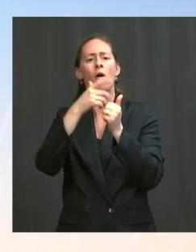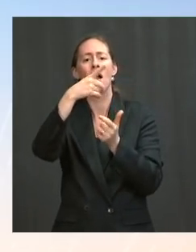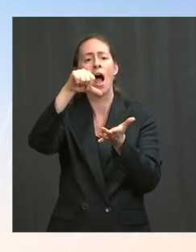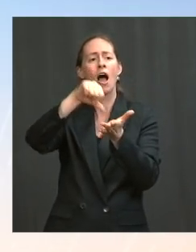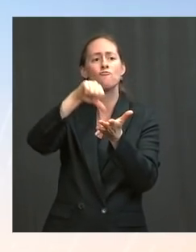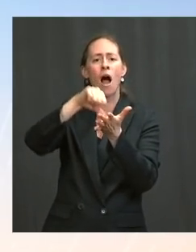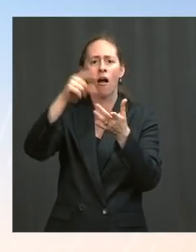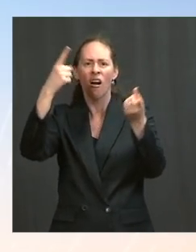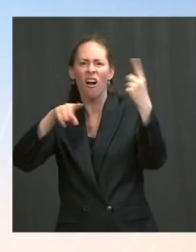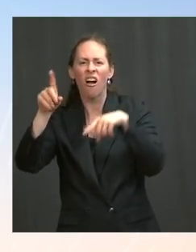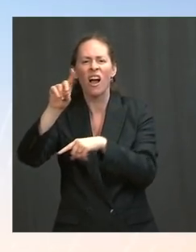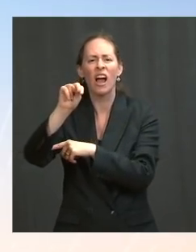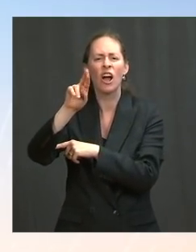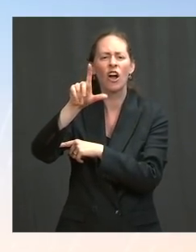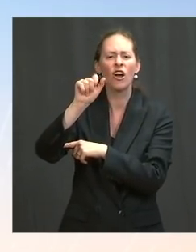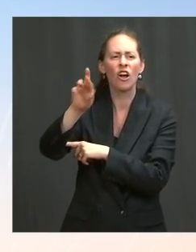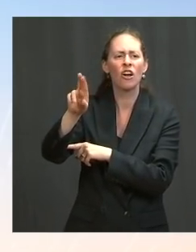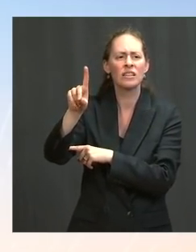missiles, support of terrorism --